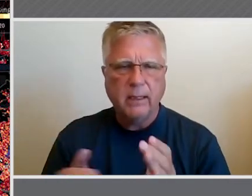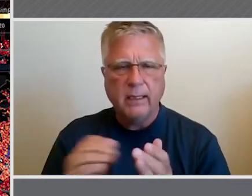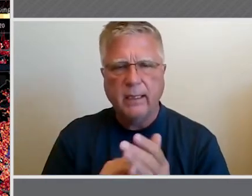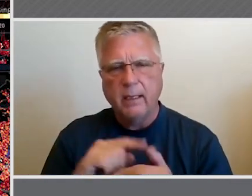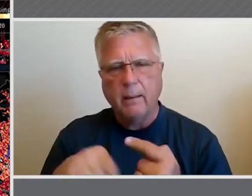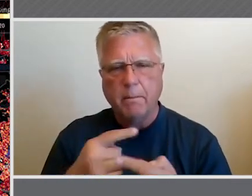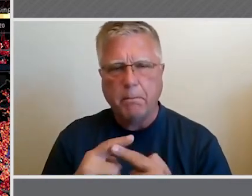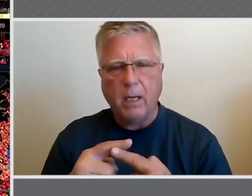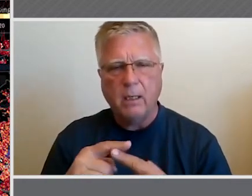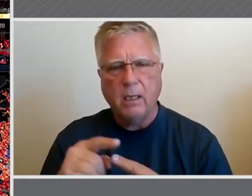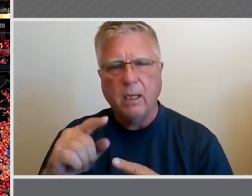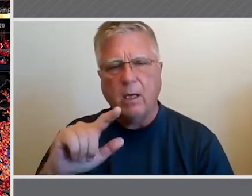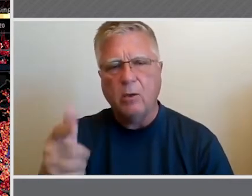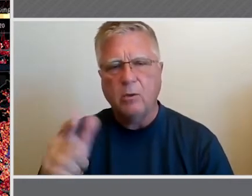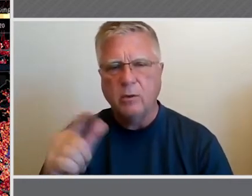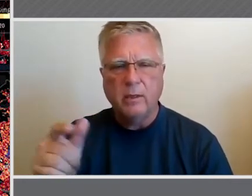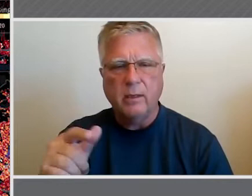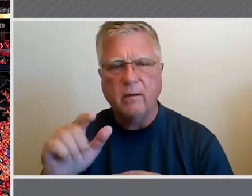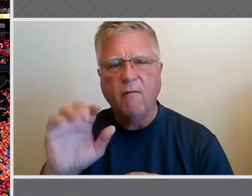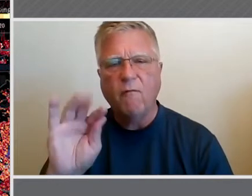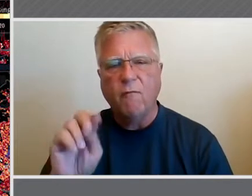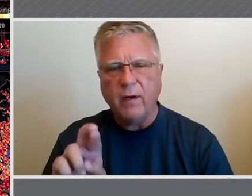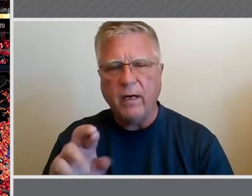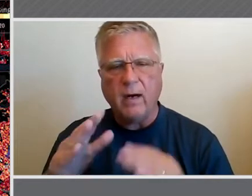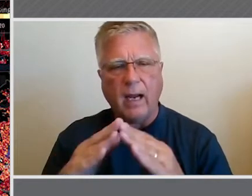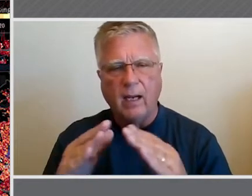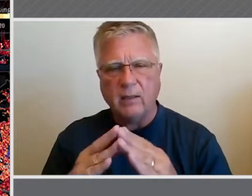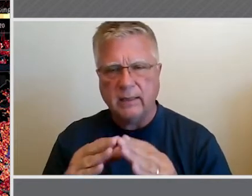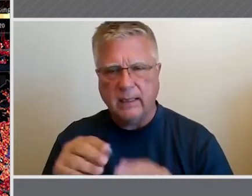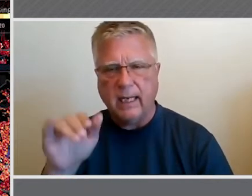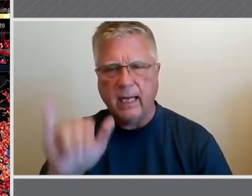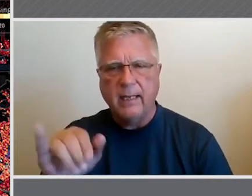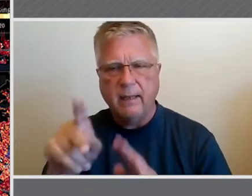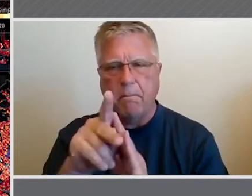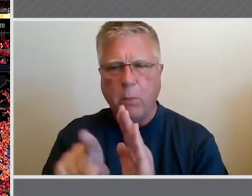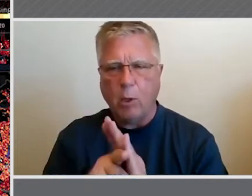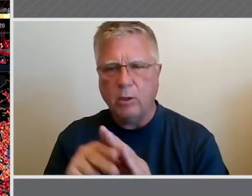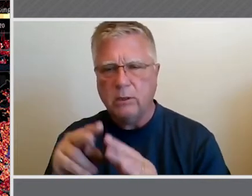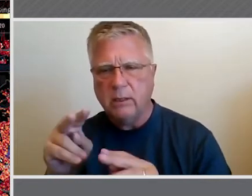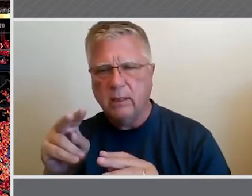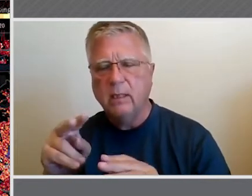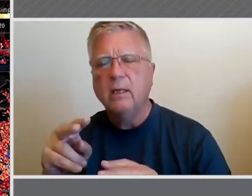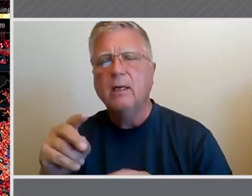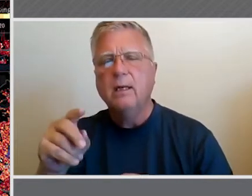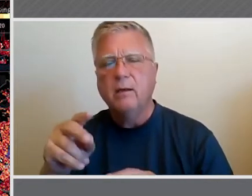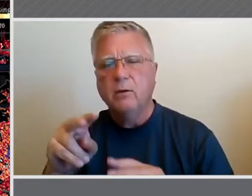This is a policy that is meant to look at what is beyond just looking at discrimination